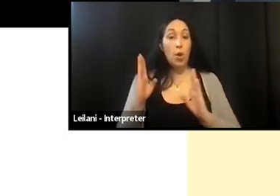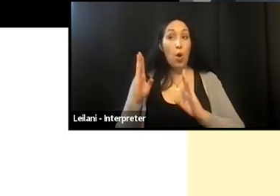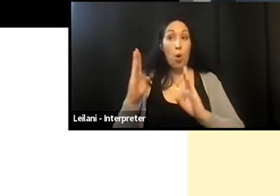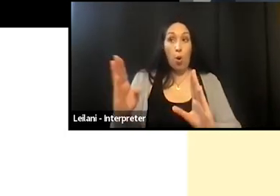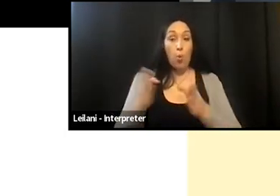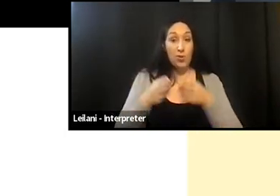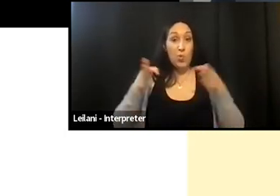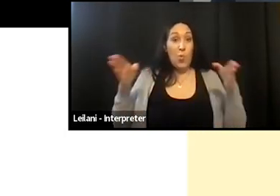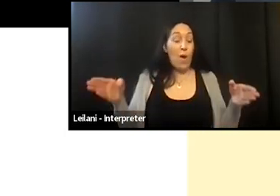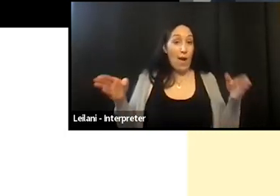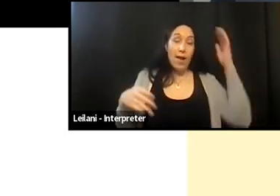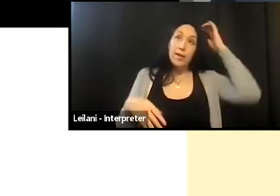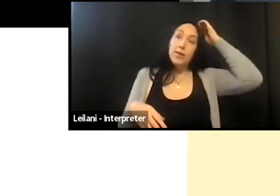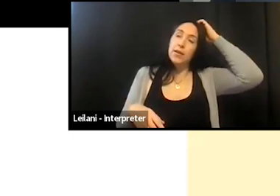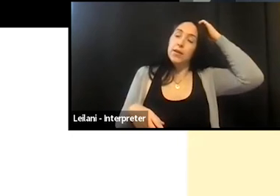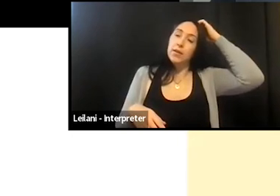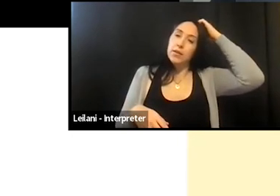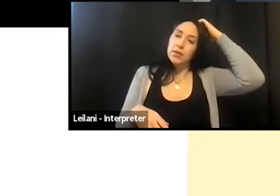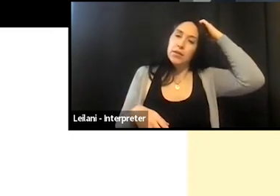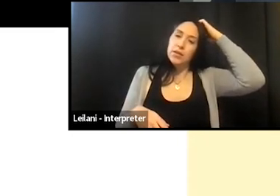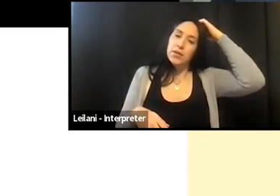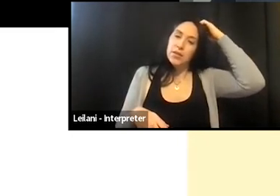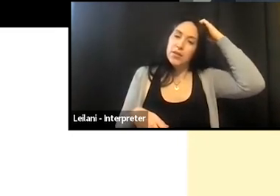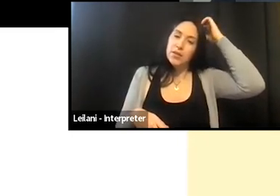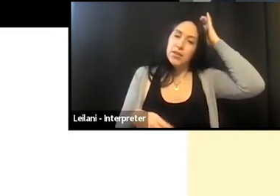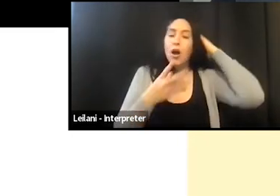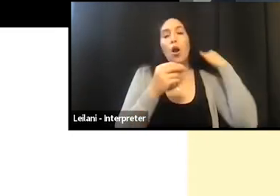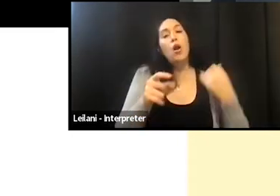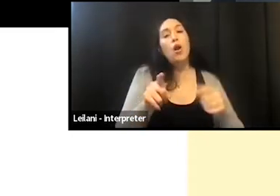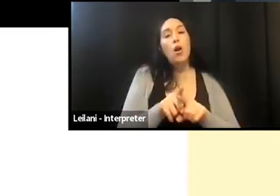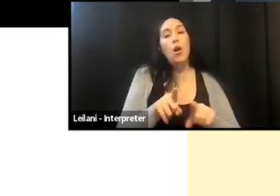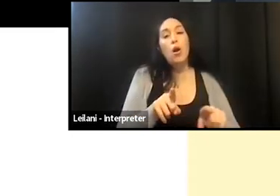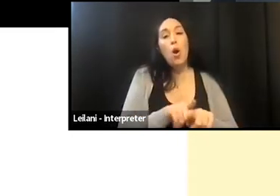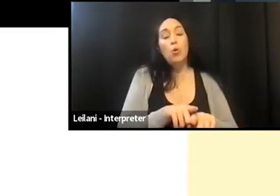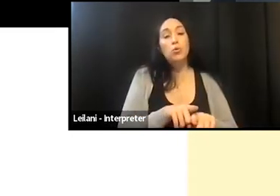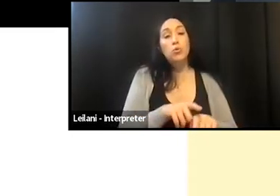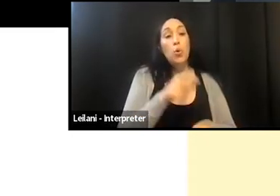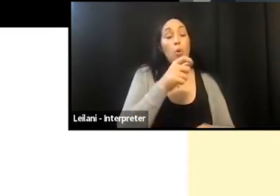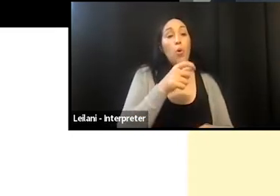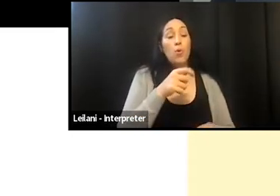such as using pulls on doors and cabinets instead of drawers, because not everyone,